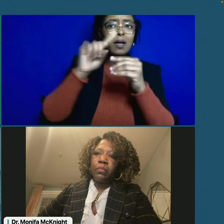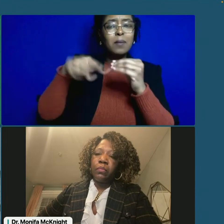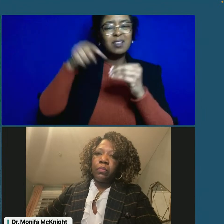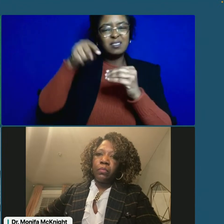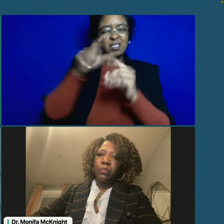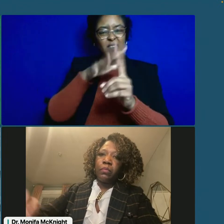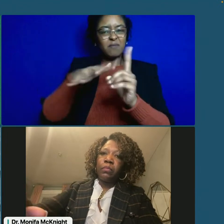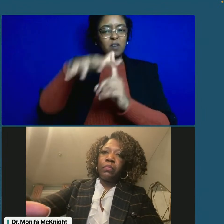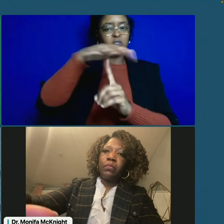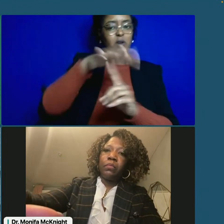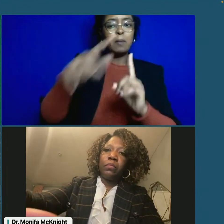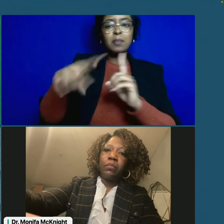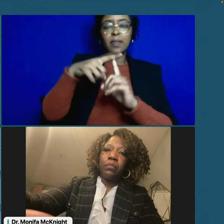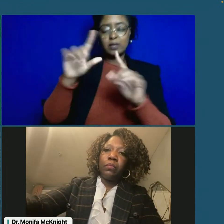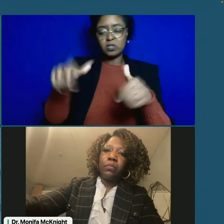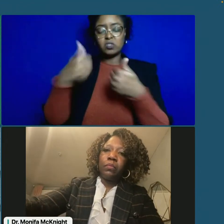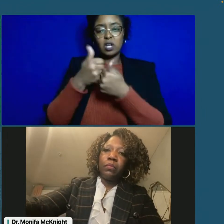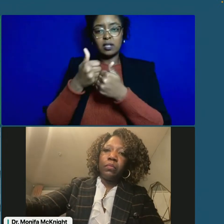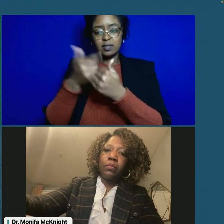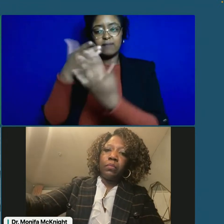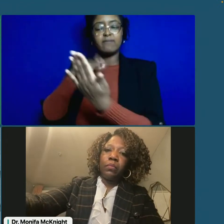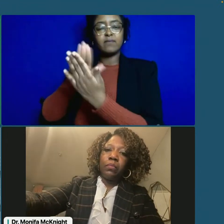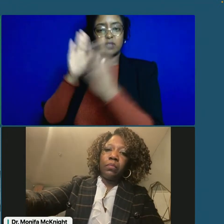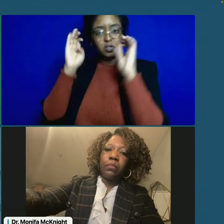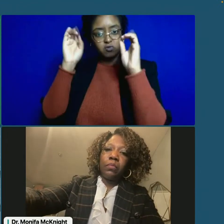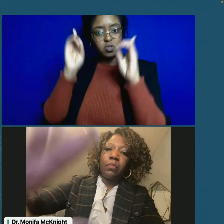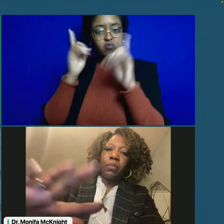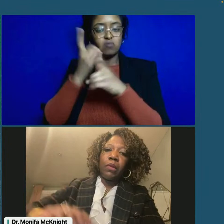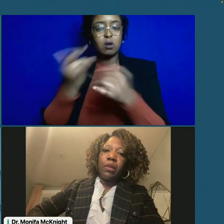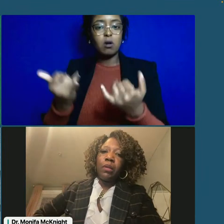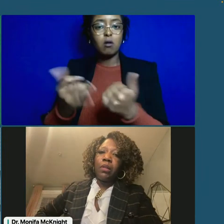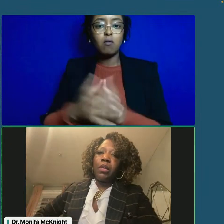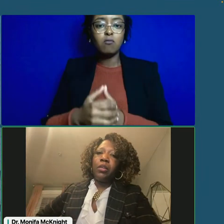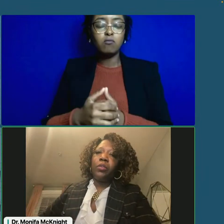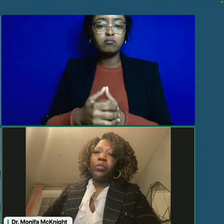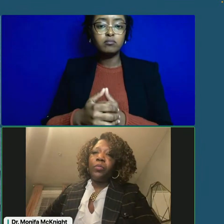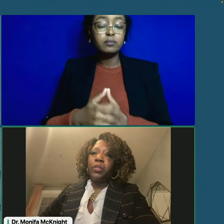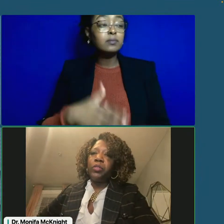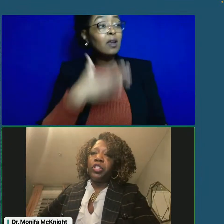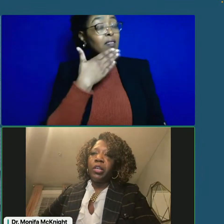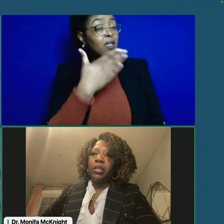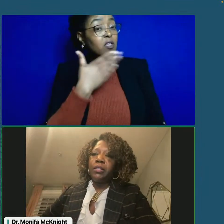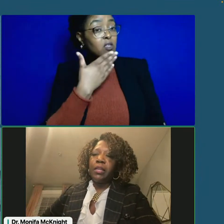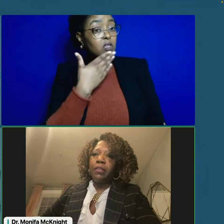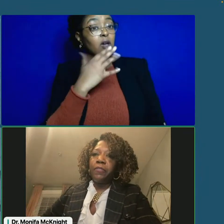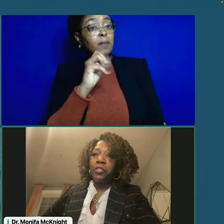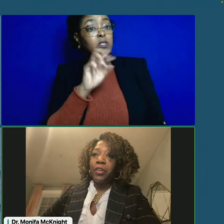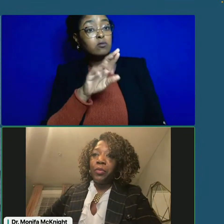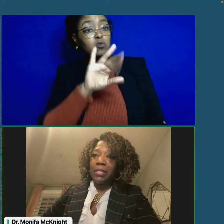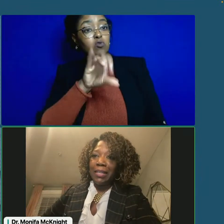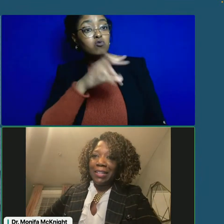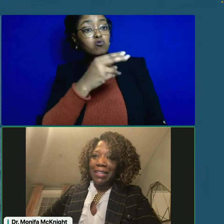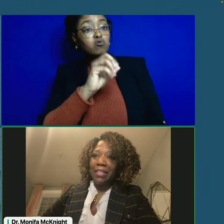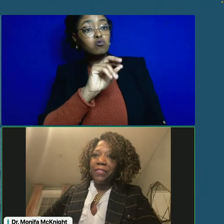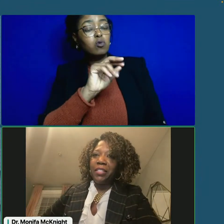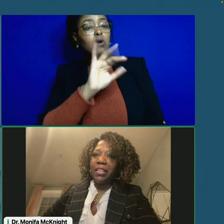on this larger environment. And